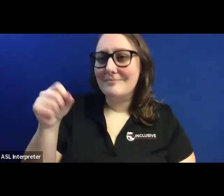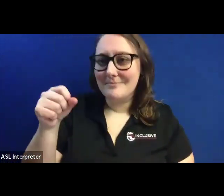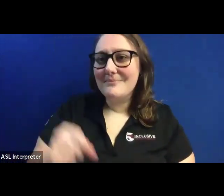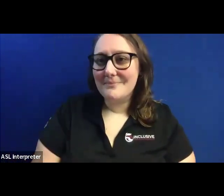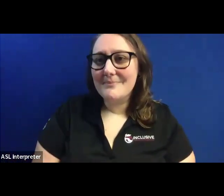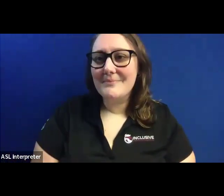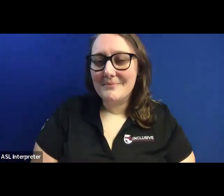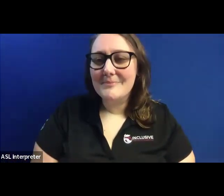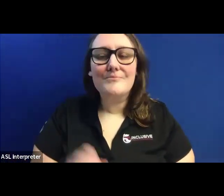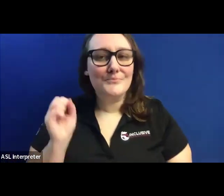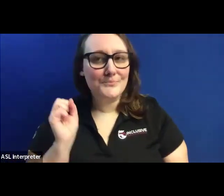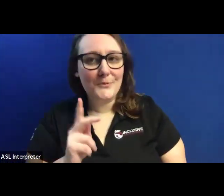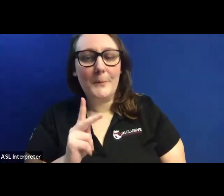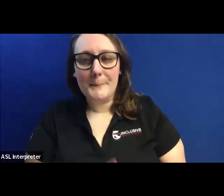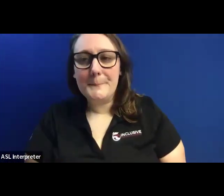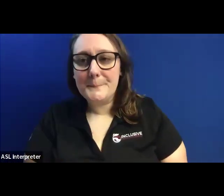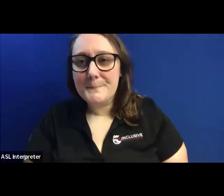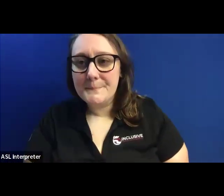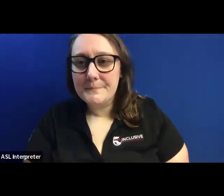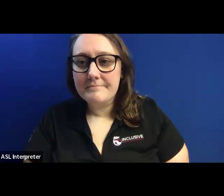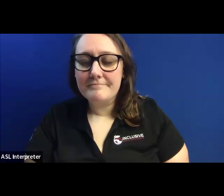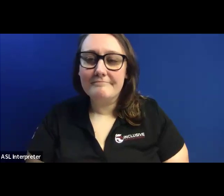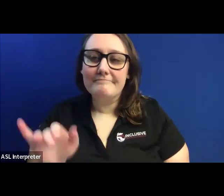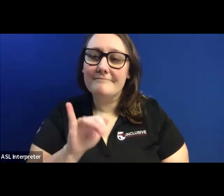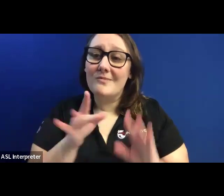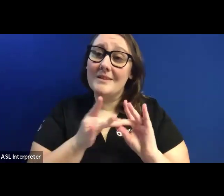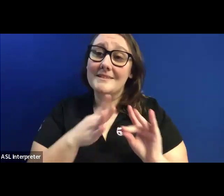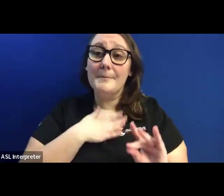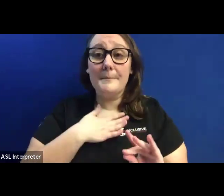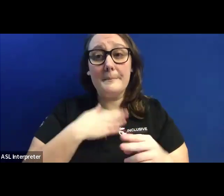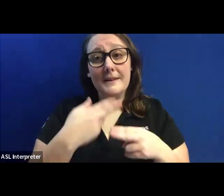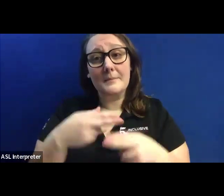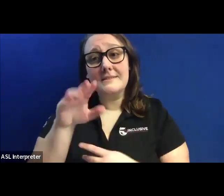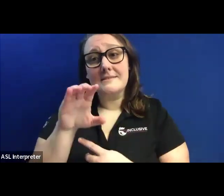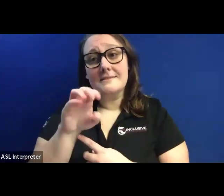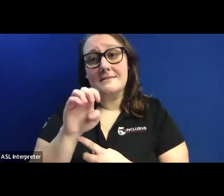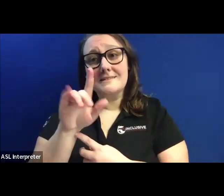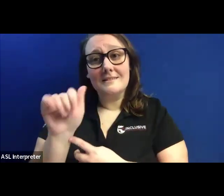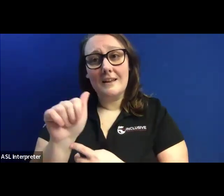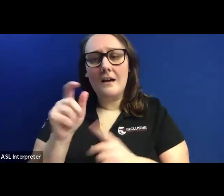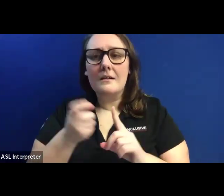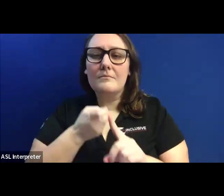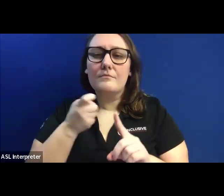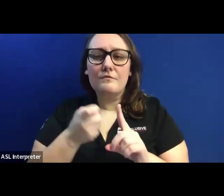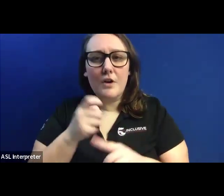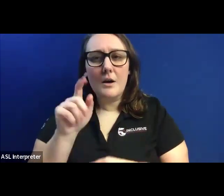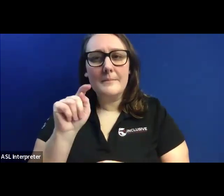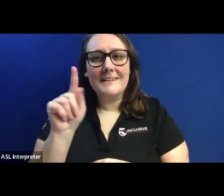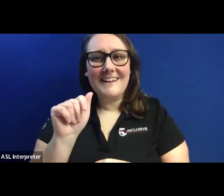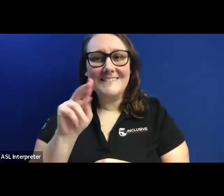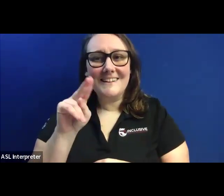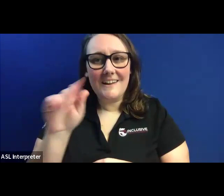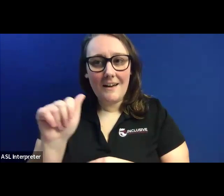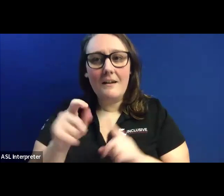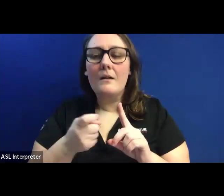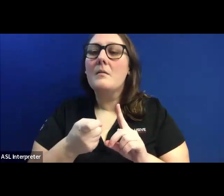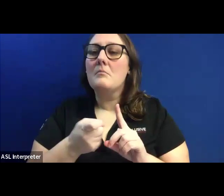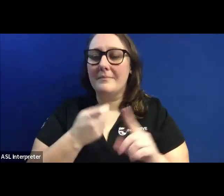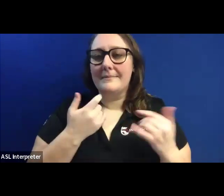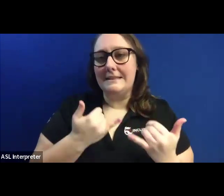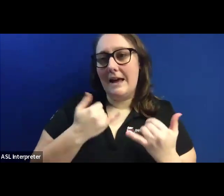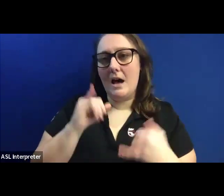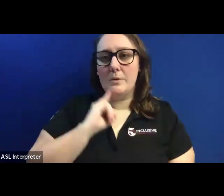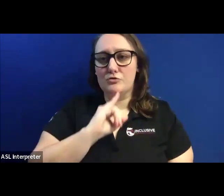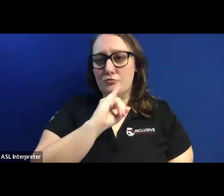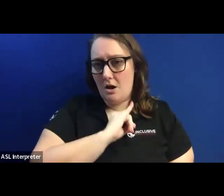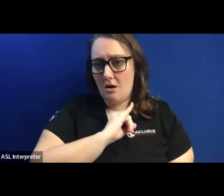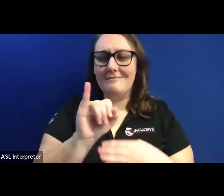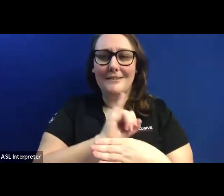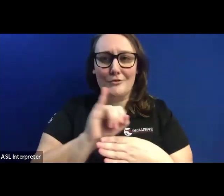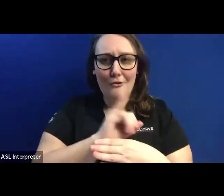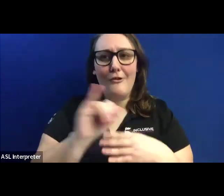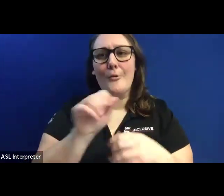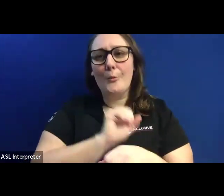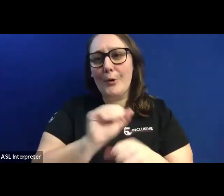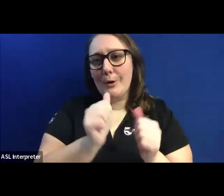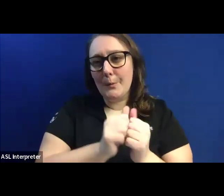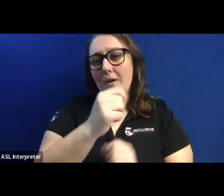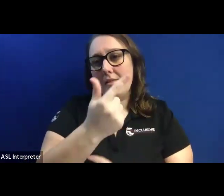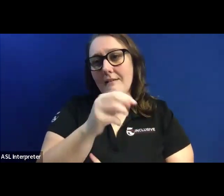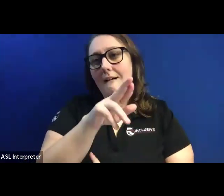Okay. So as I said, my name is Cecilia and I'm originally from Tanzania but I'm currently based in Israel while interning with GADRA with disaster management.